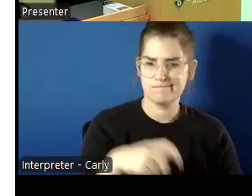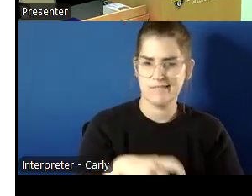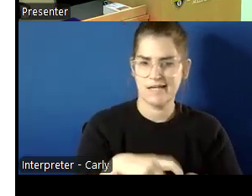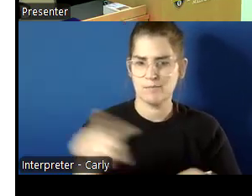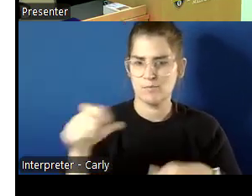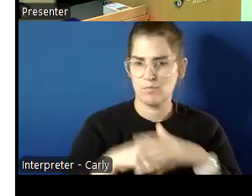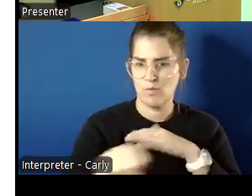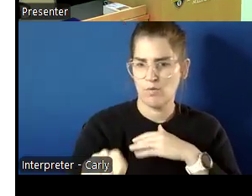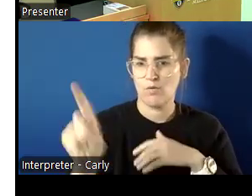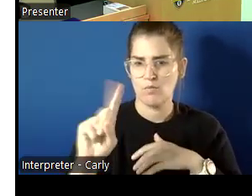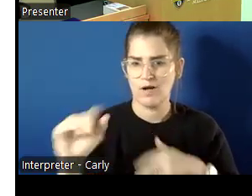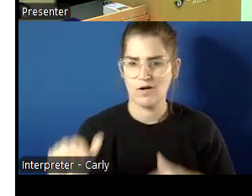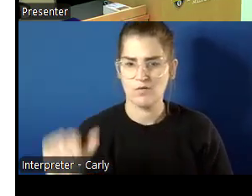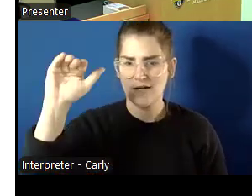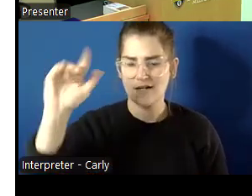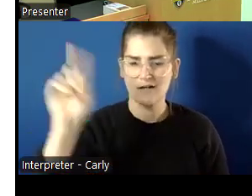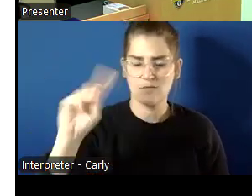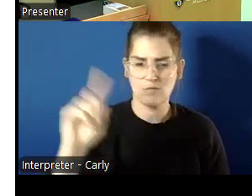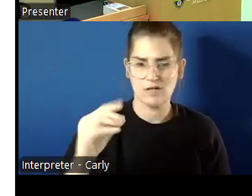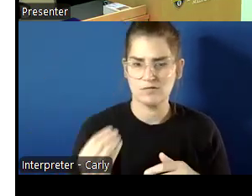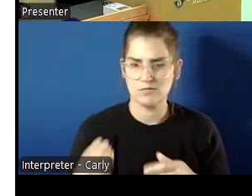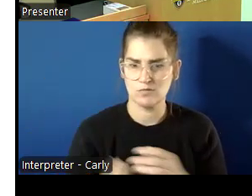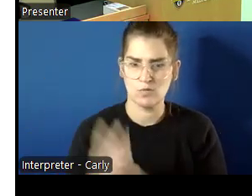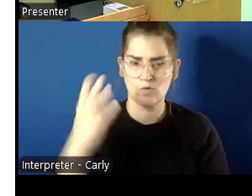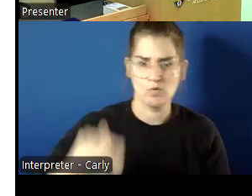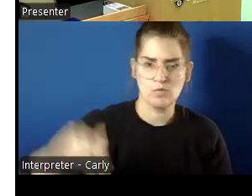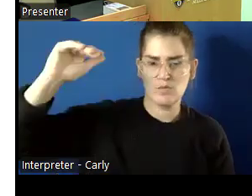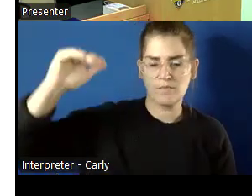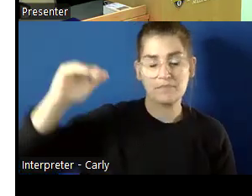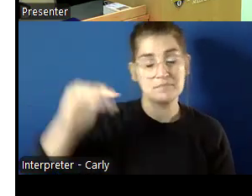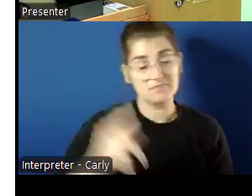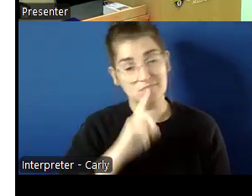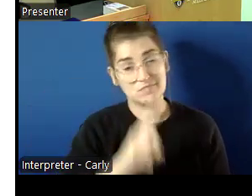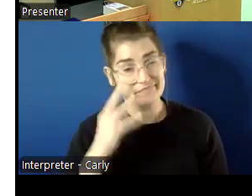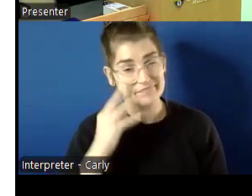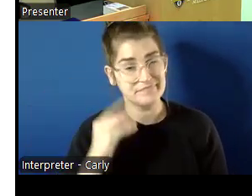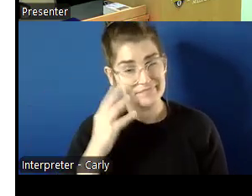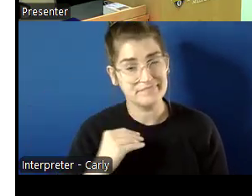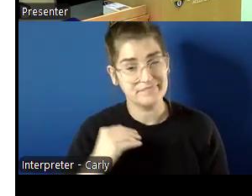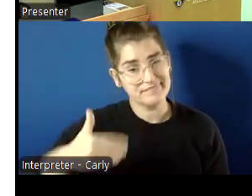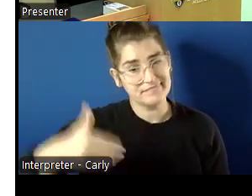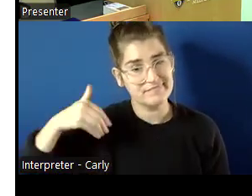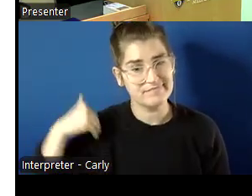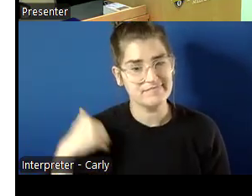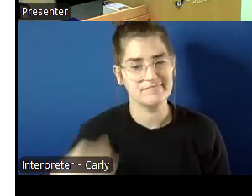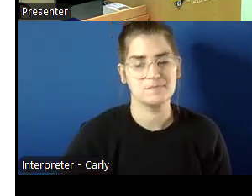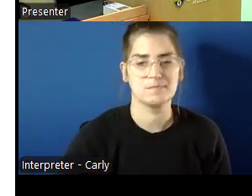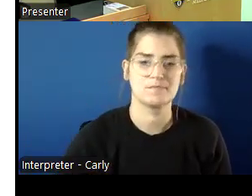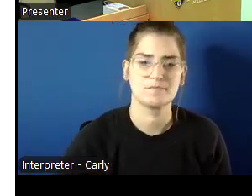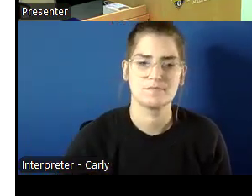and where you were raised, where you grew up. I bet you've got some experiences or um how are you